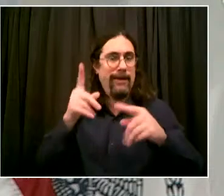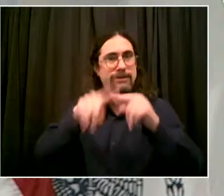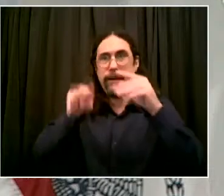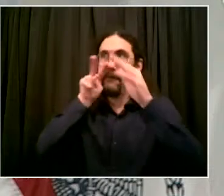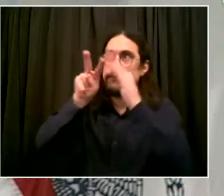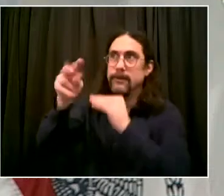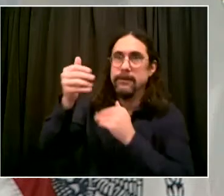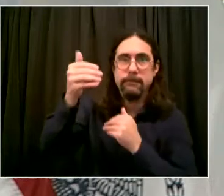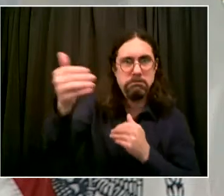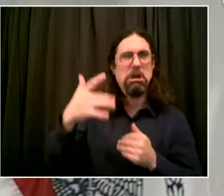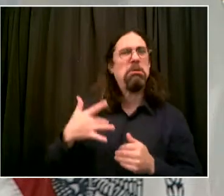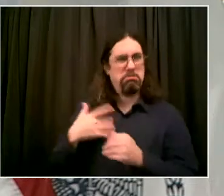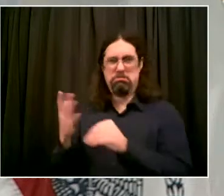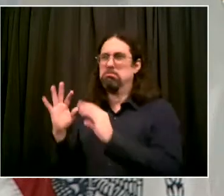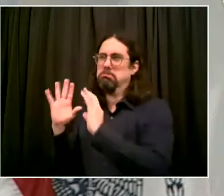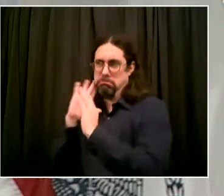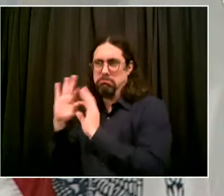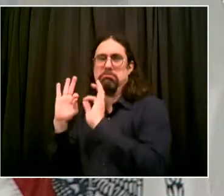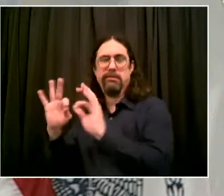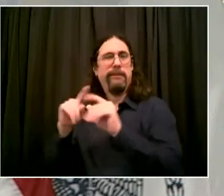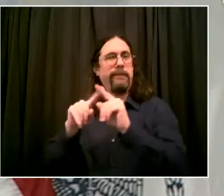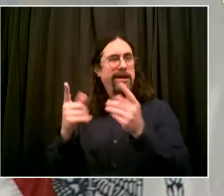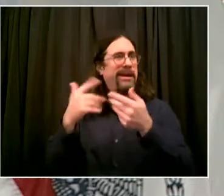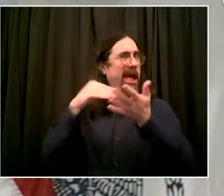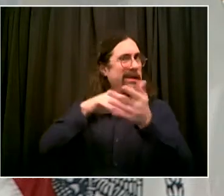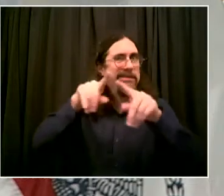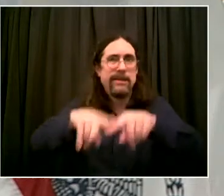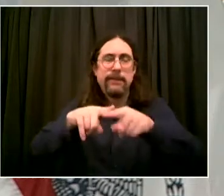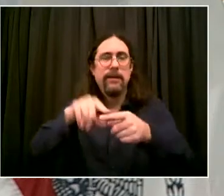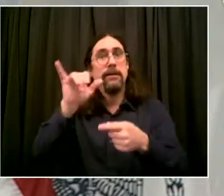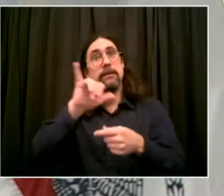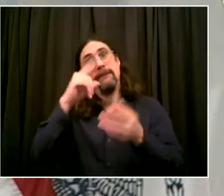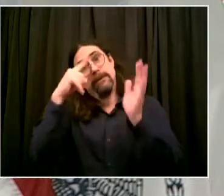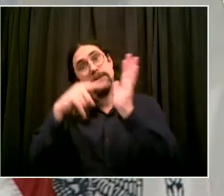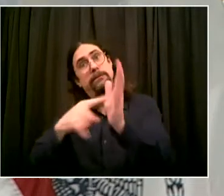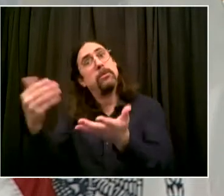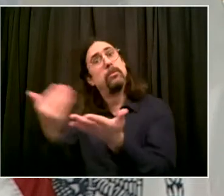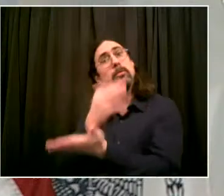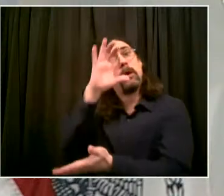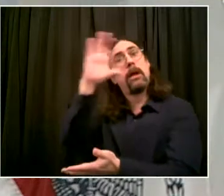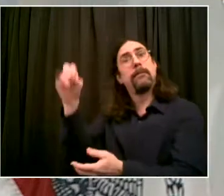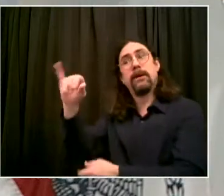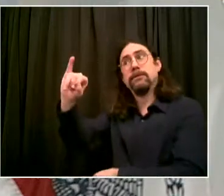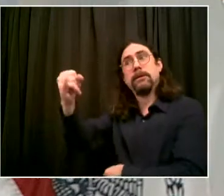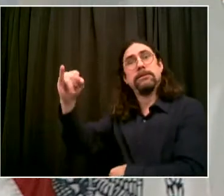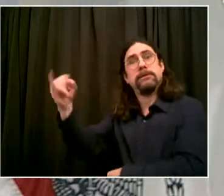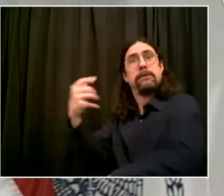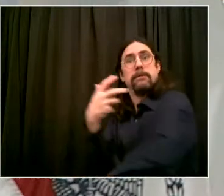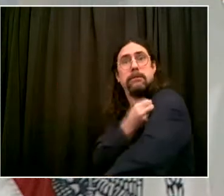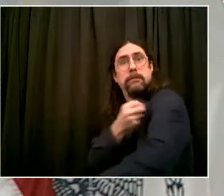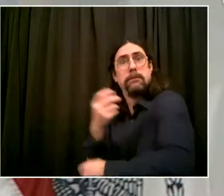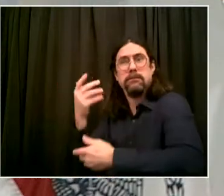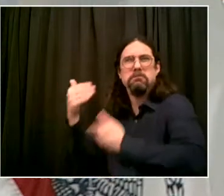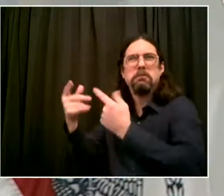JOHNSON MIGHT GET US TO THE LELEEVL L E WNEED. THAT IS POTENTIALLY JUST A FEW WEEKS AWAY. I DON'T HAVE THE PEPEECRFT DATE WHEN WE HAVE THE SUPPLY TO GO